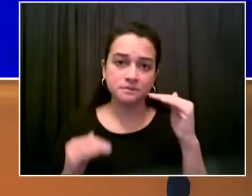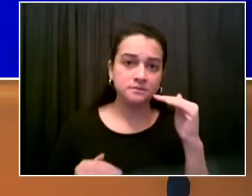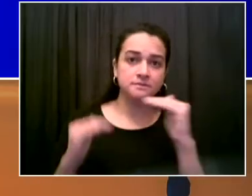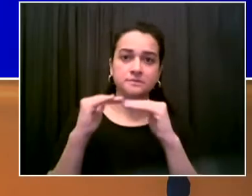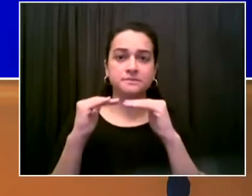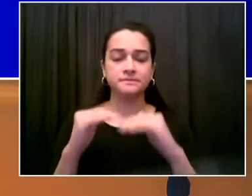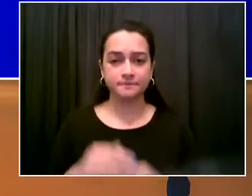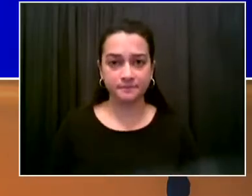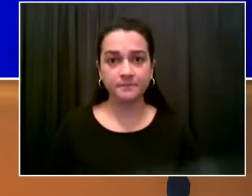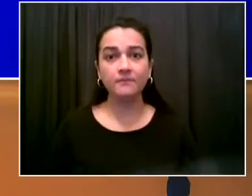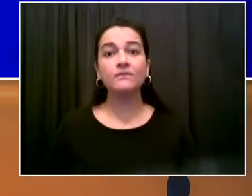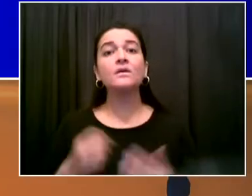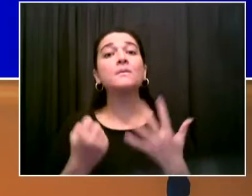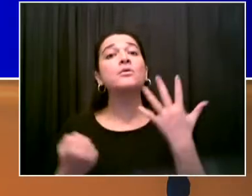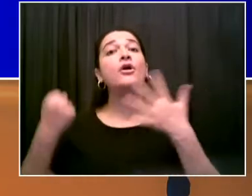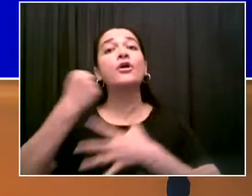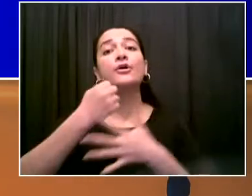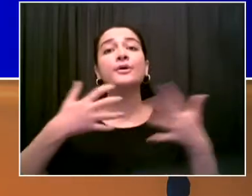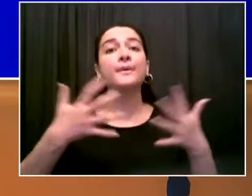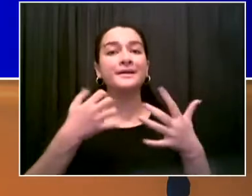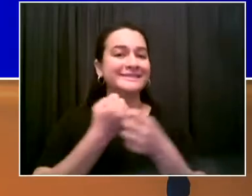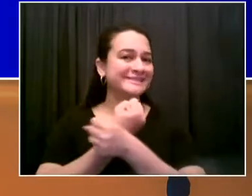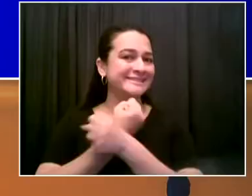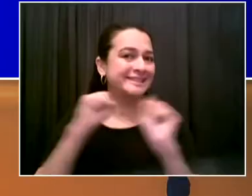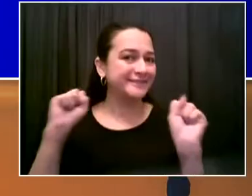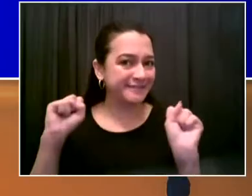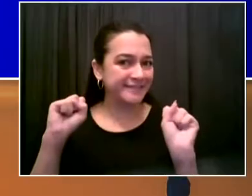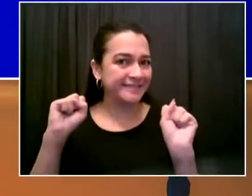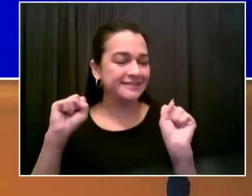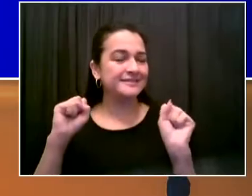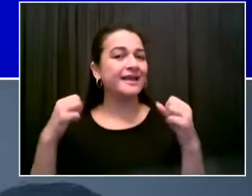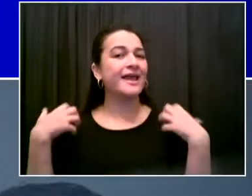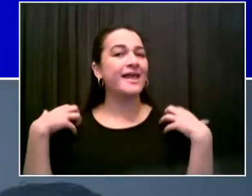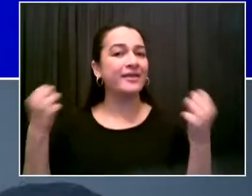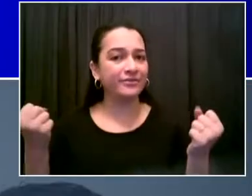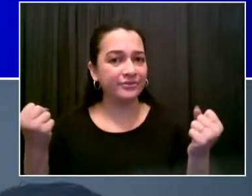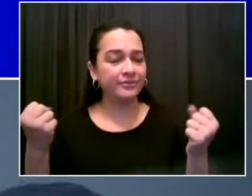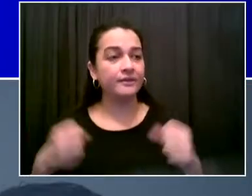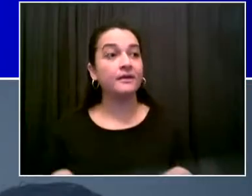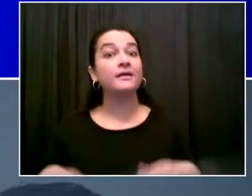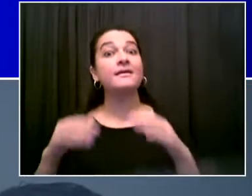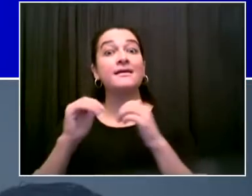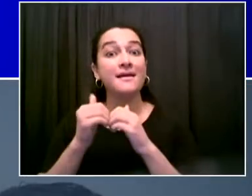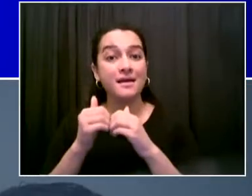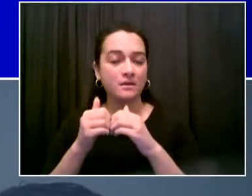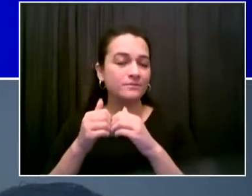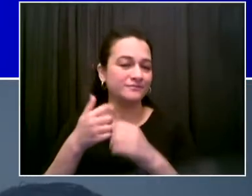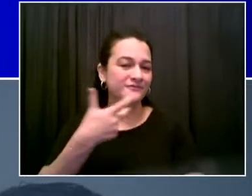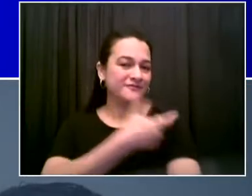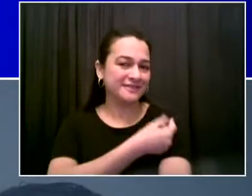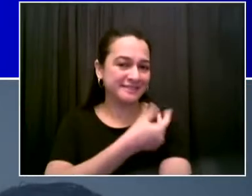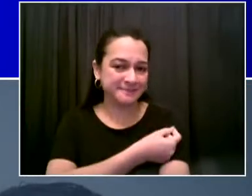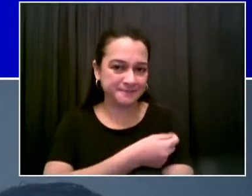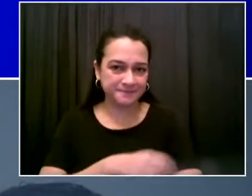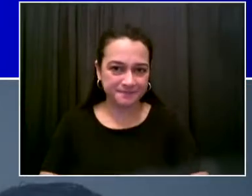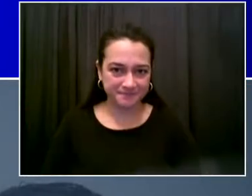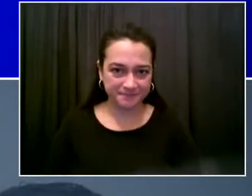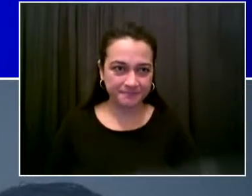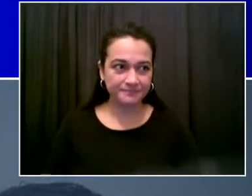EVERYONE SAFE AND HEALTHY AND